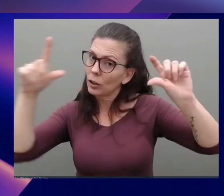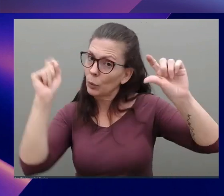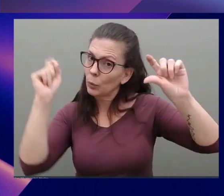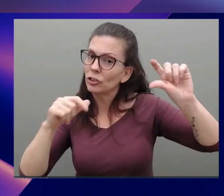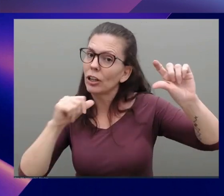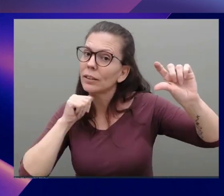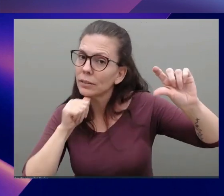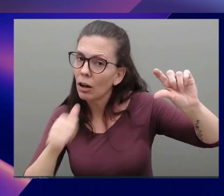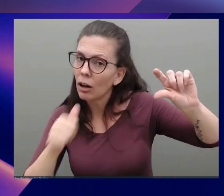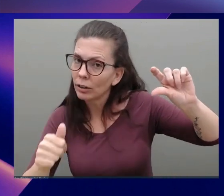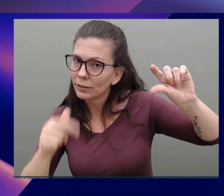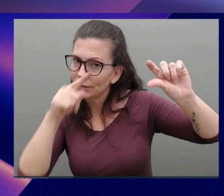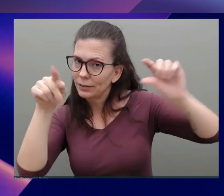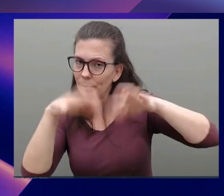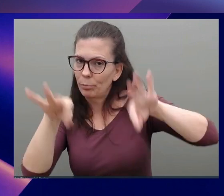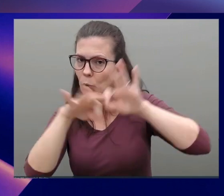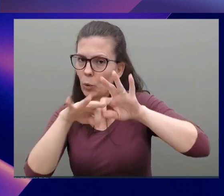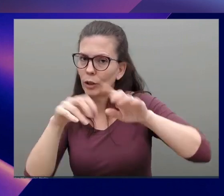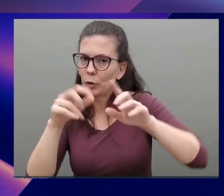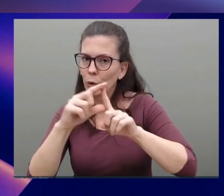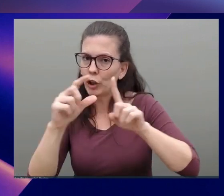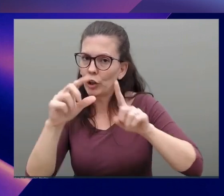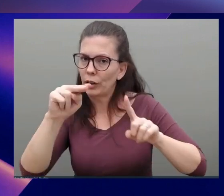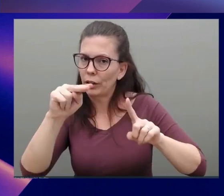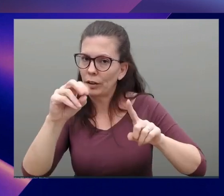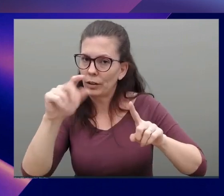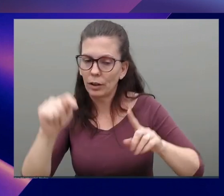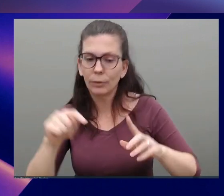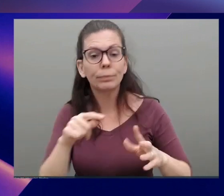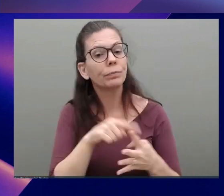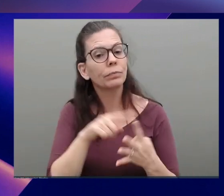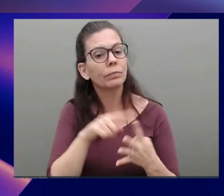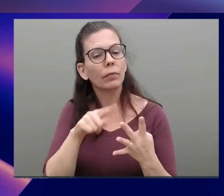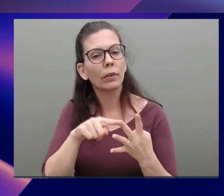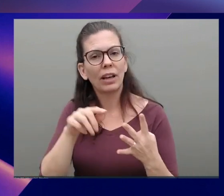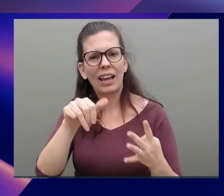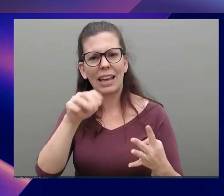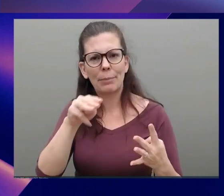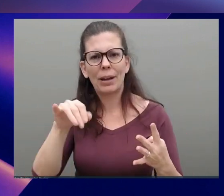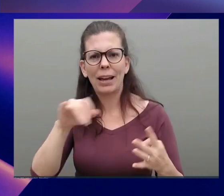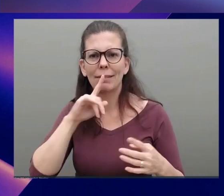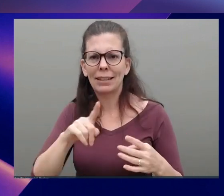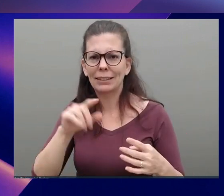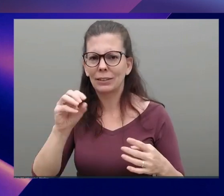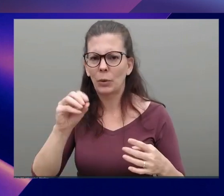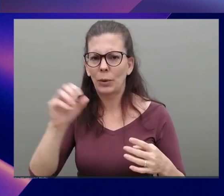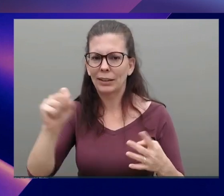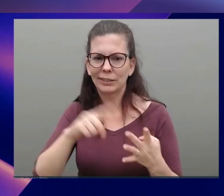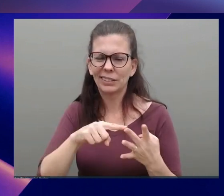Operating system. The AMI is the operating system, so of course, this one is also false.